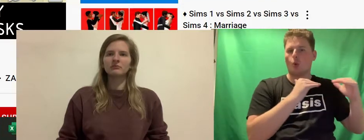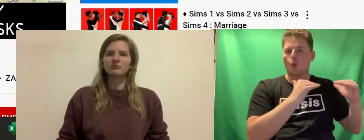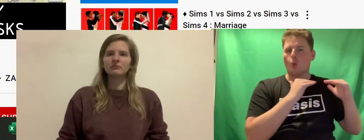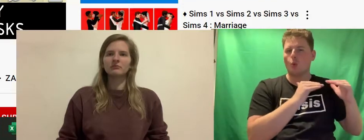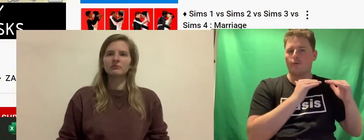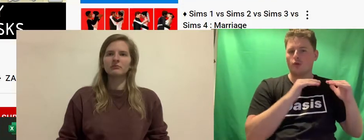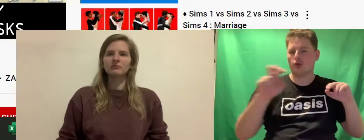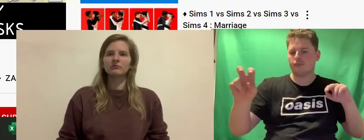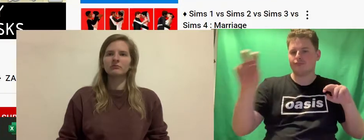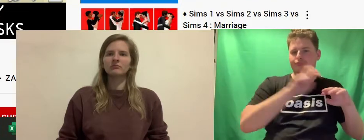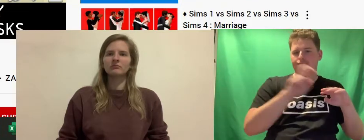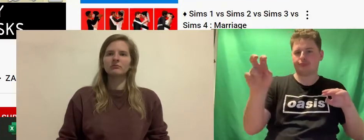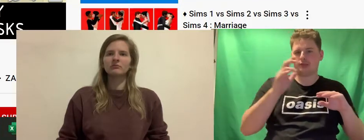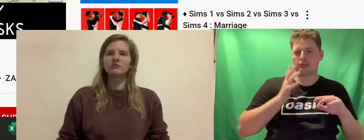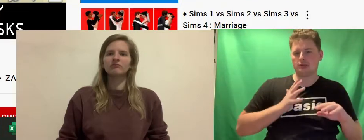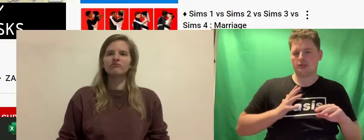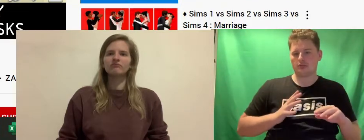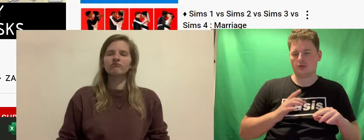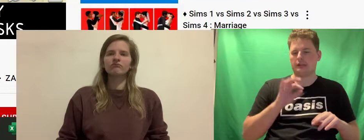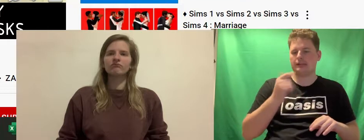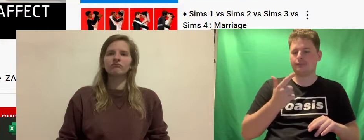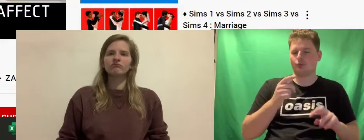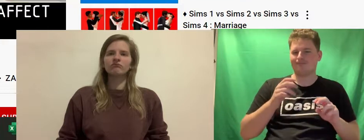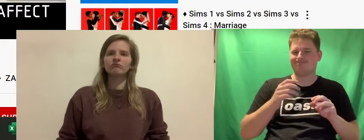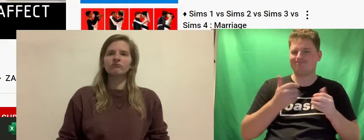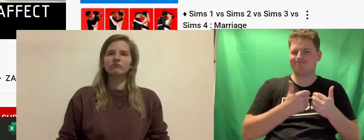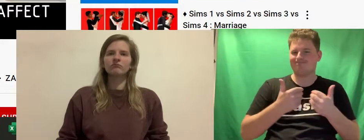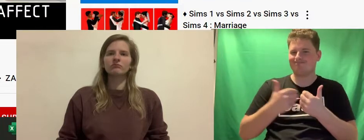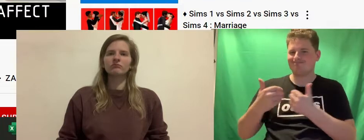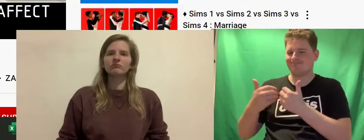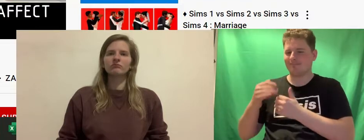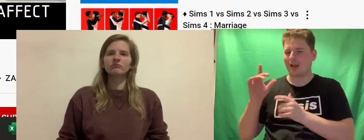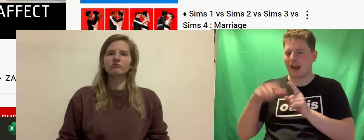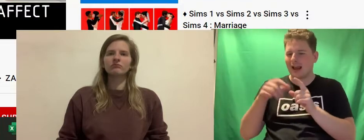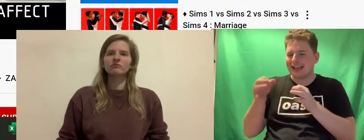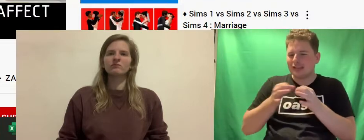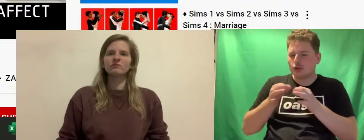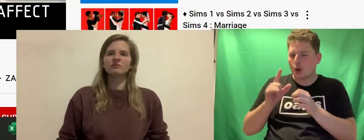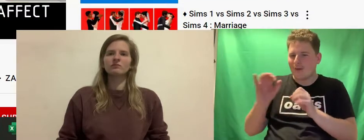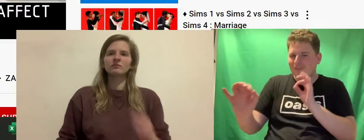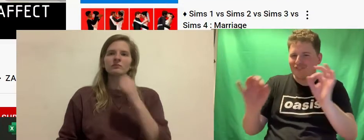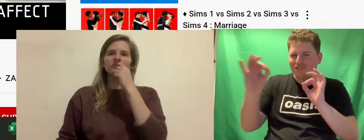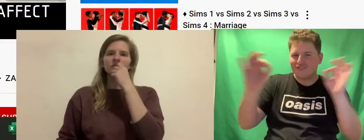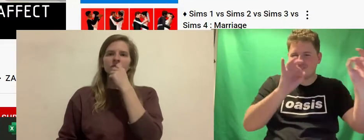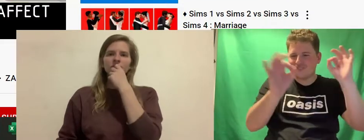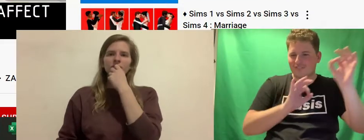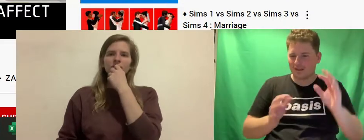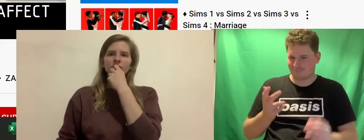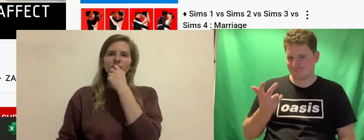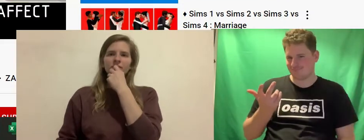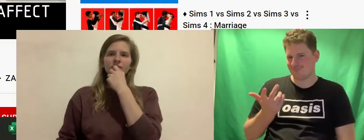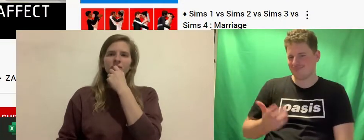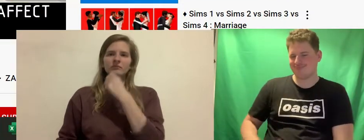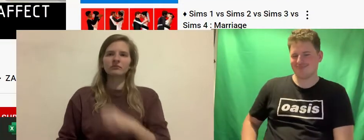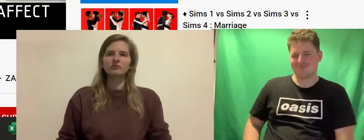A: Sims 2 then I have to drop families and take over other families A: and then again drop and take over the first families so that they die equally and not ... and so on and over and over